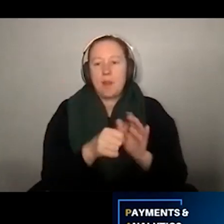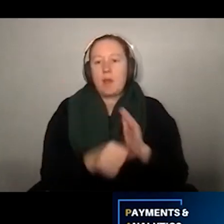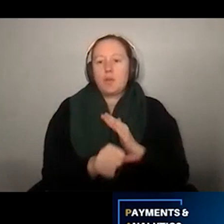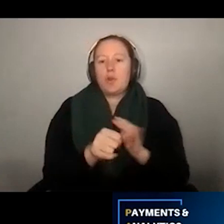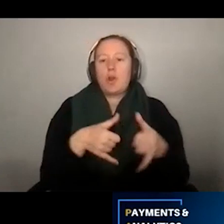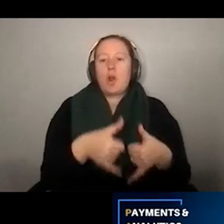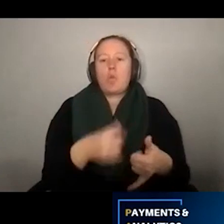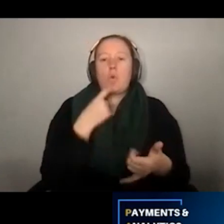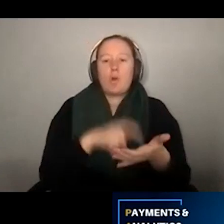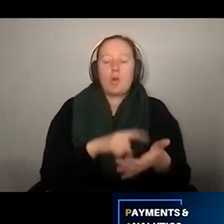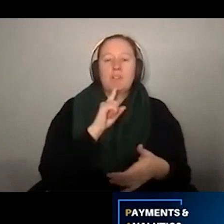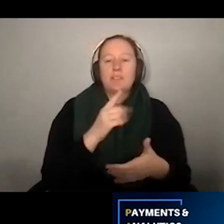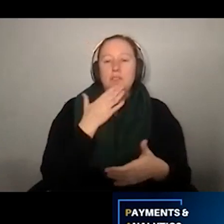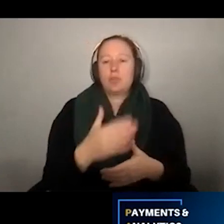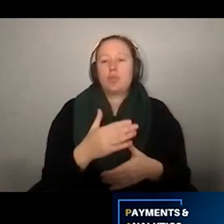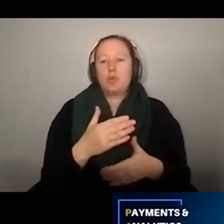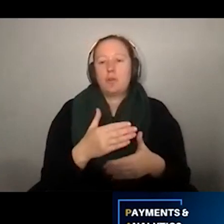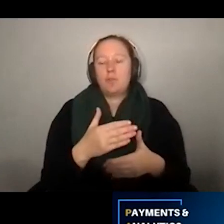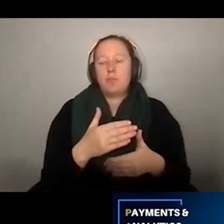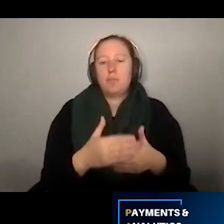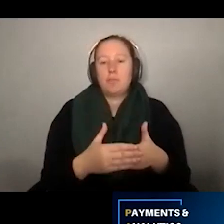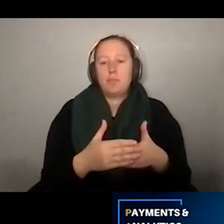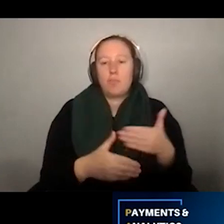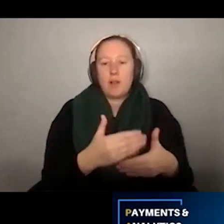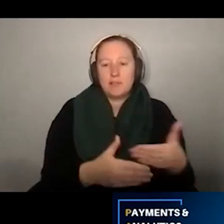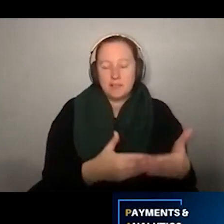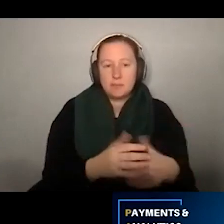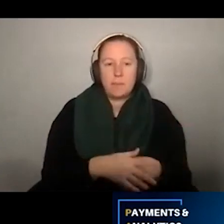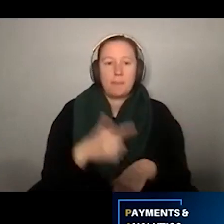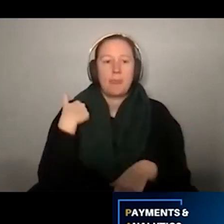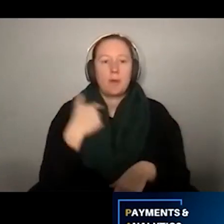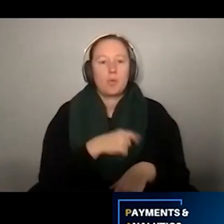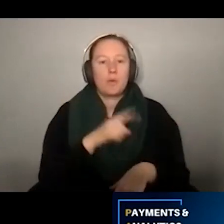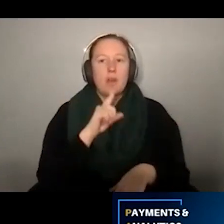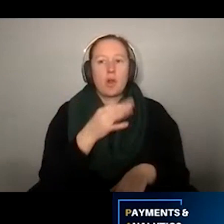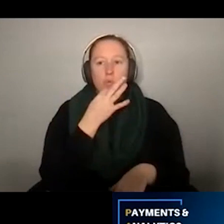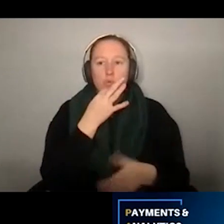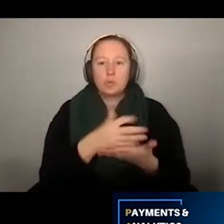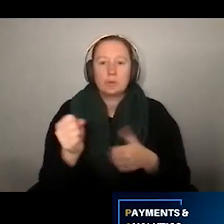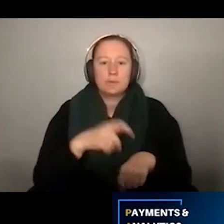is also a good step to take with that. We are just about out of time.